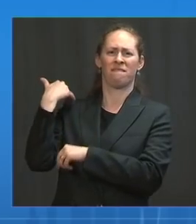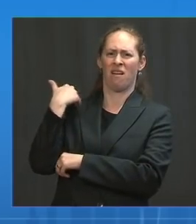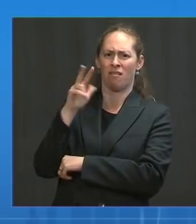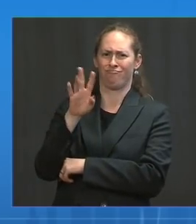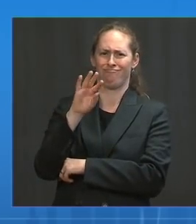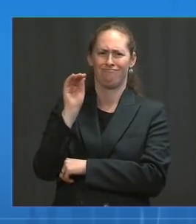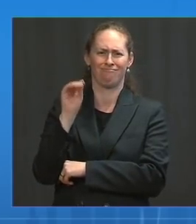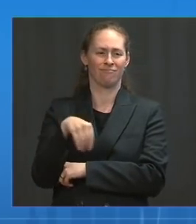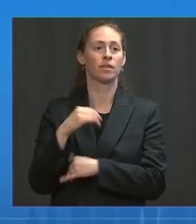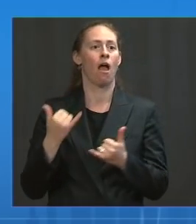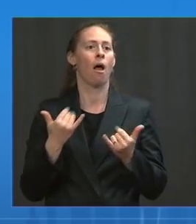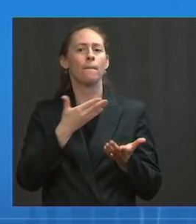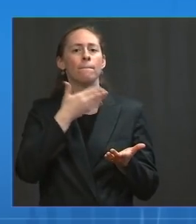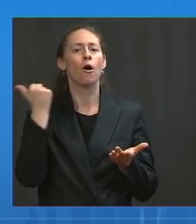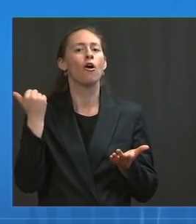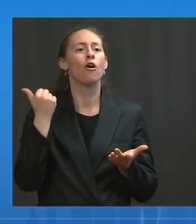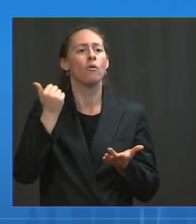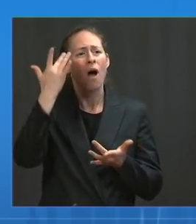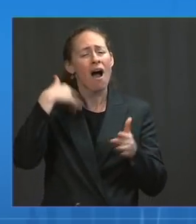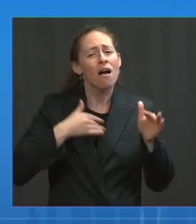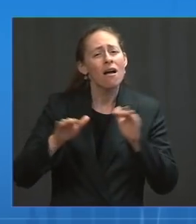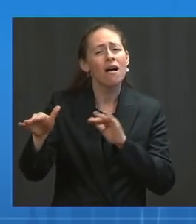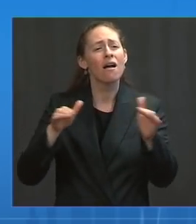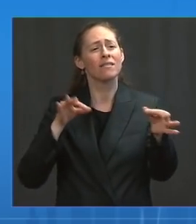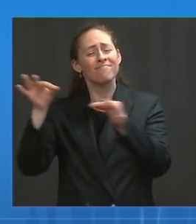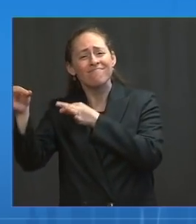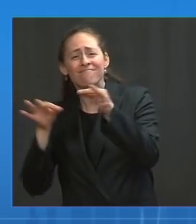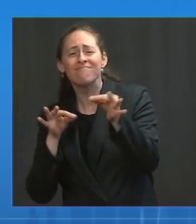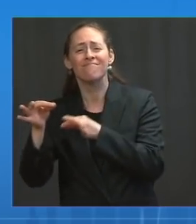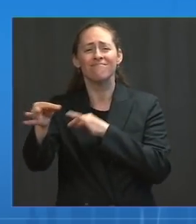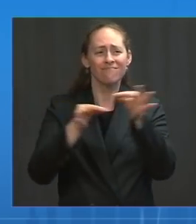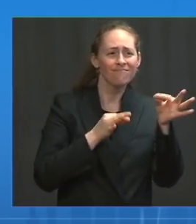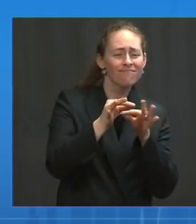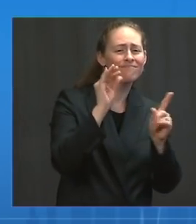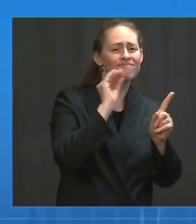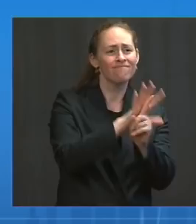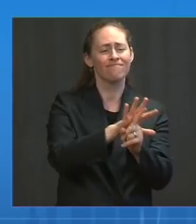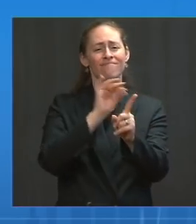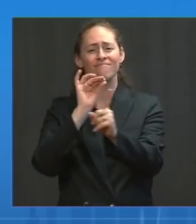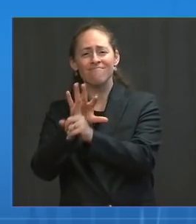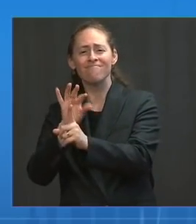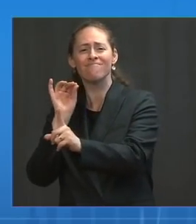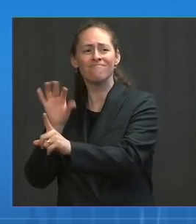about the safety and efficacy of the vaccines, and because so many Americans have stepped up,